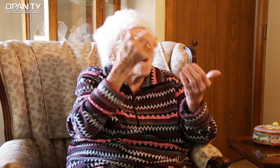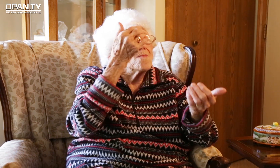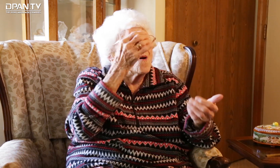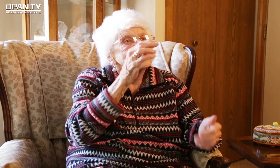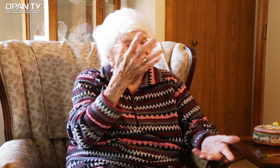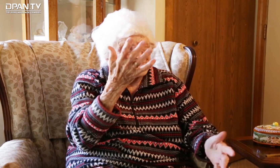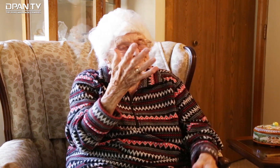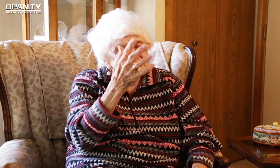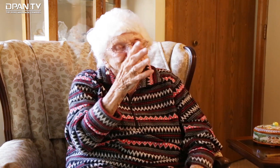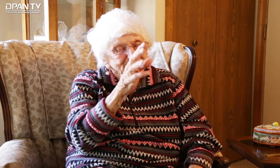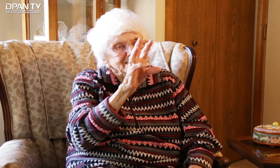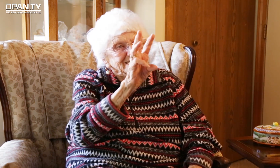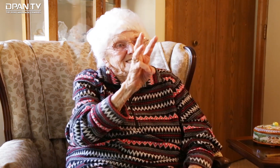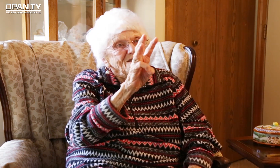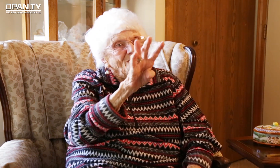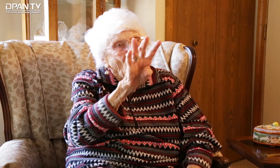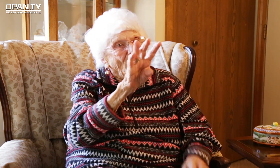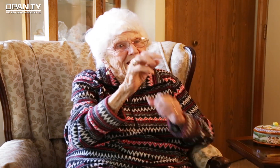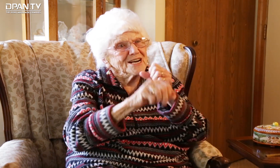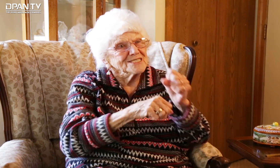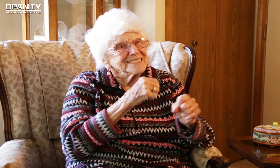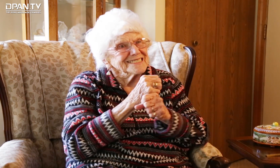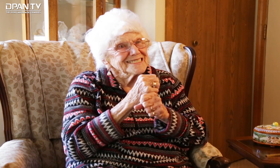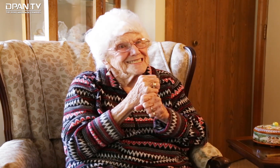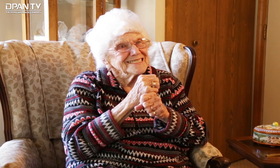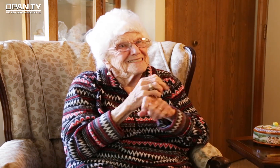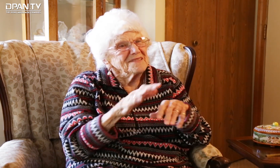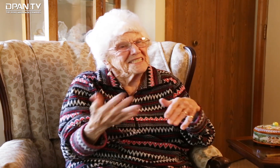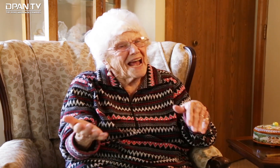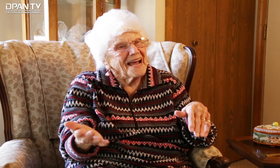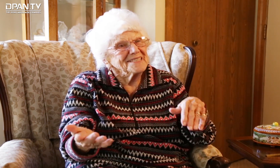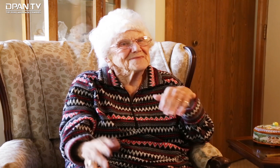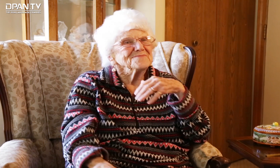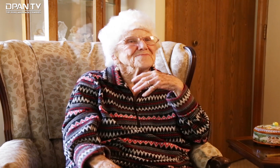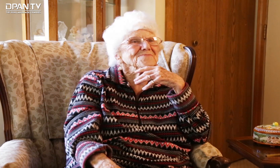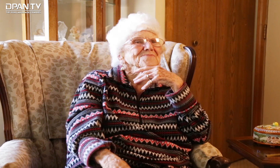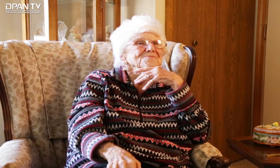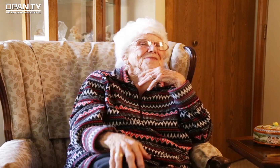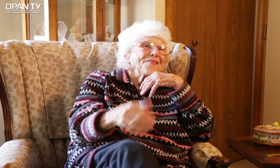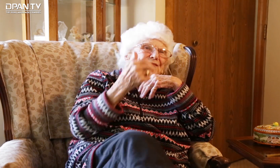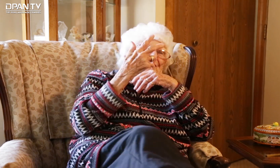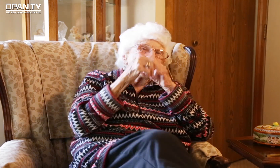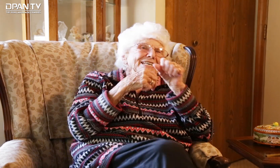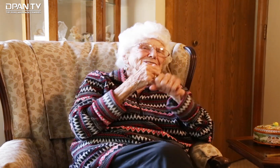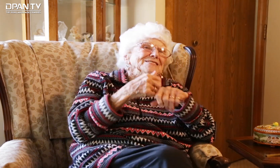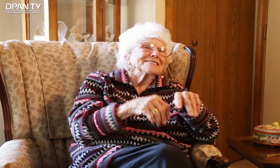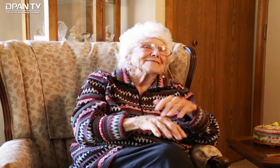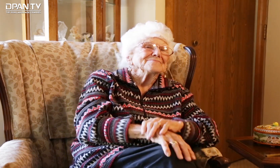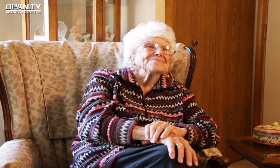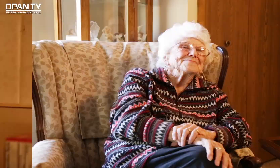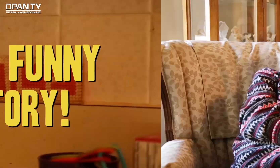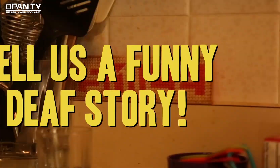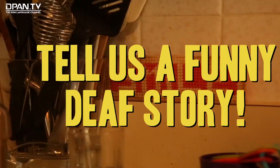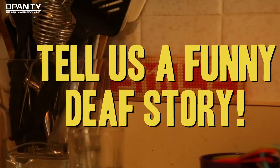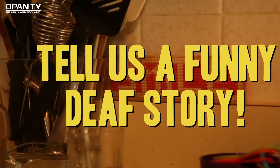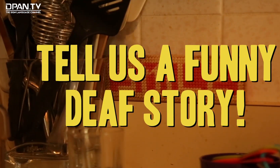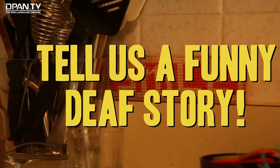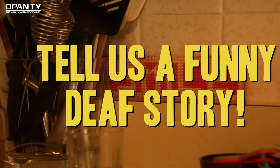Almost...64 years until he died. It's been 13 years.